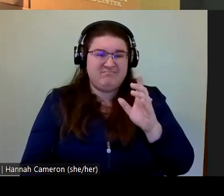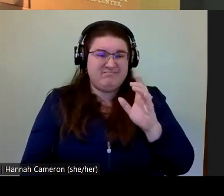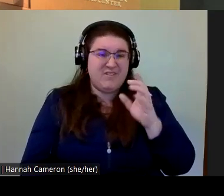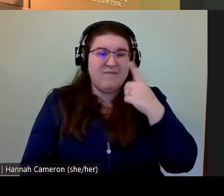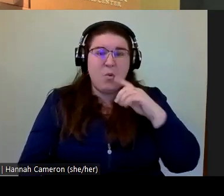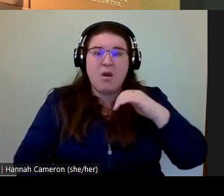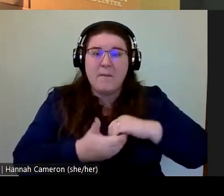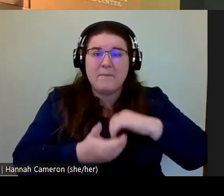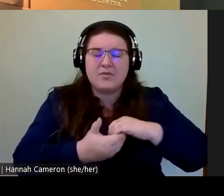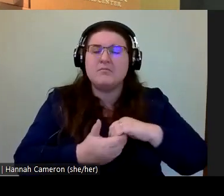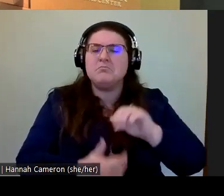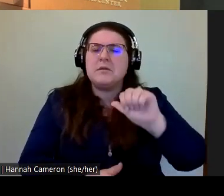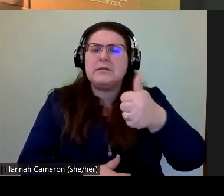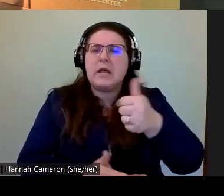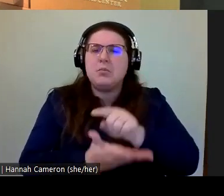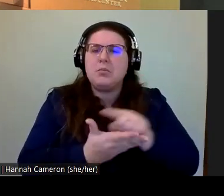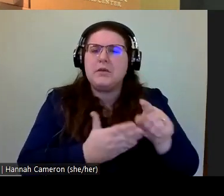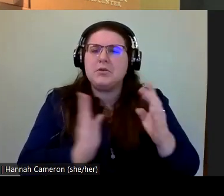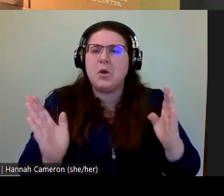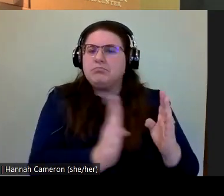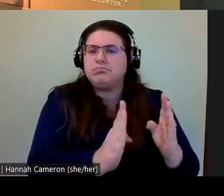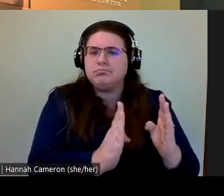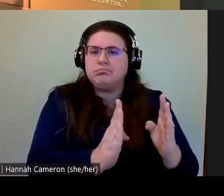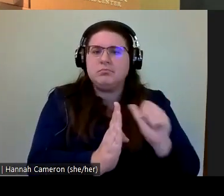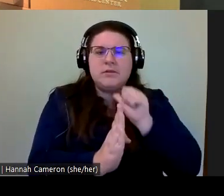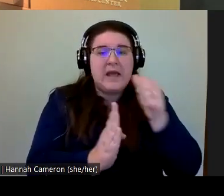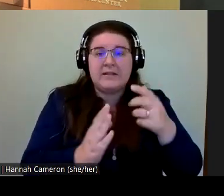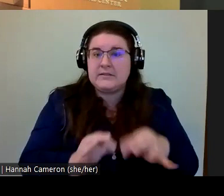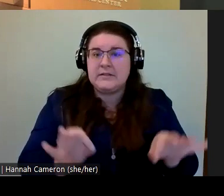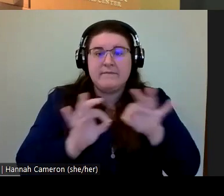of these patients to no longer be significantly depressed that's a huge difference if you're you